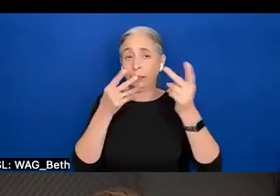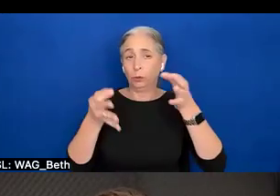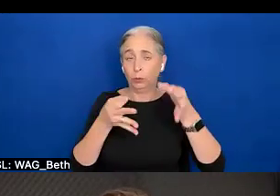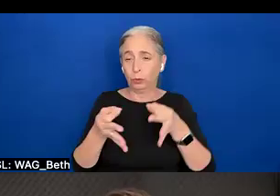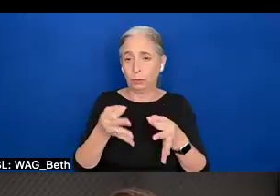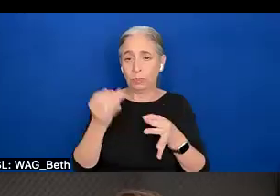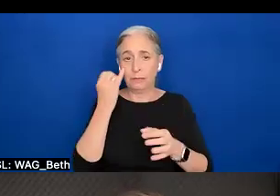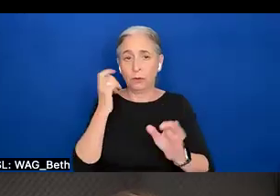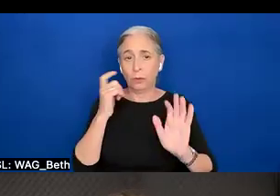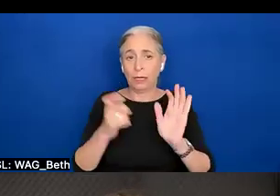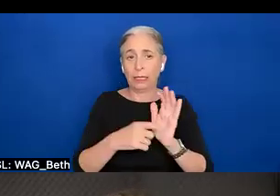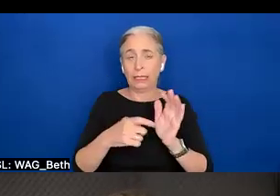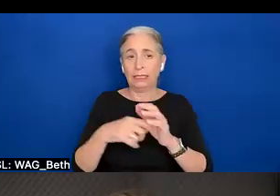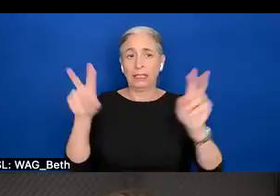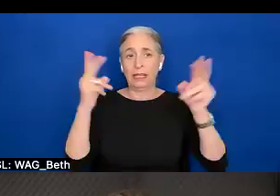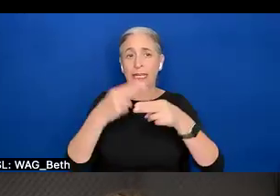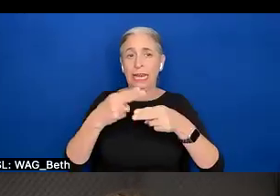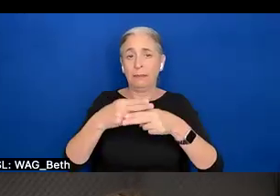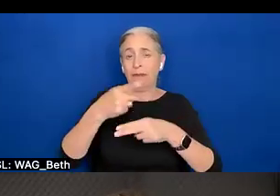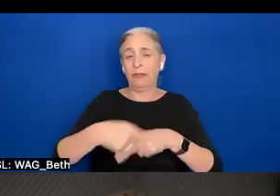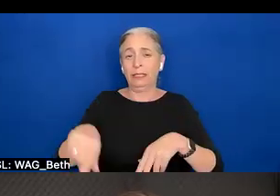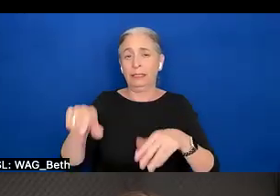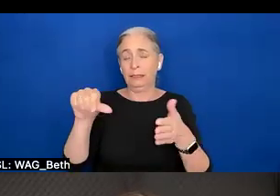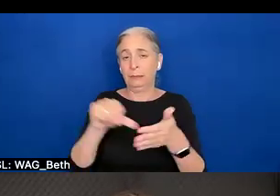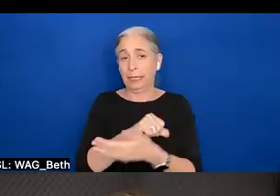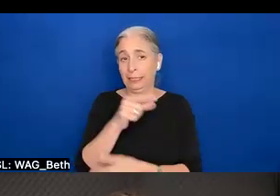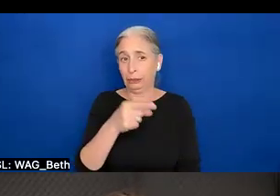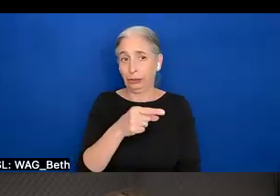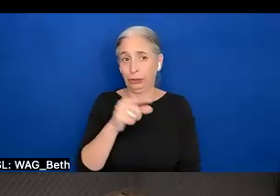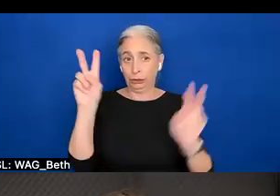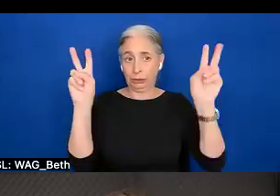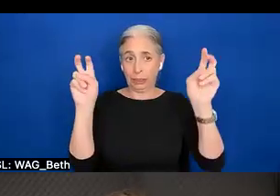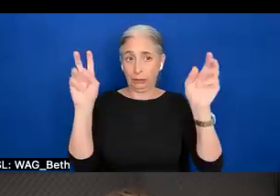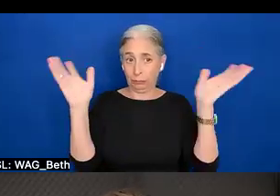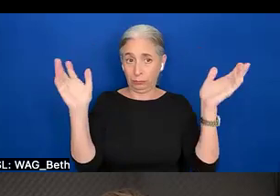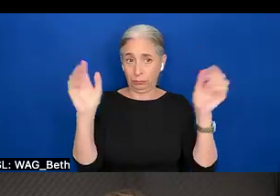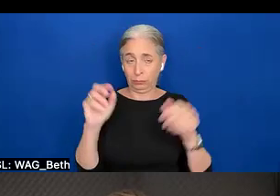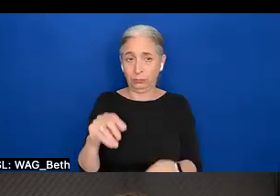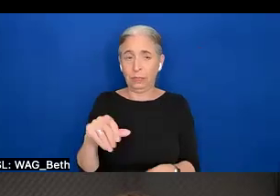recognize a title in this page. It's a page layout.